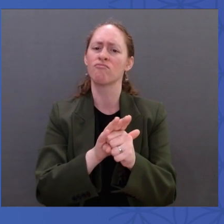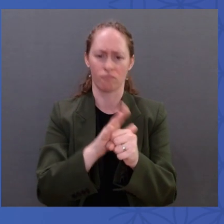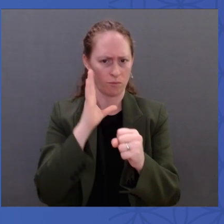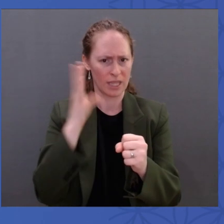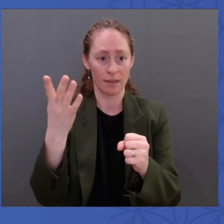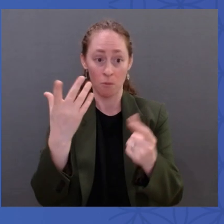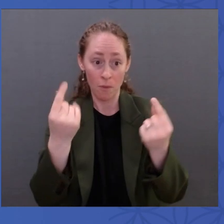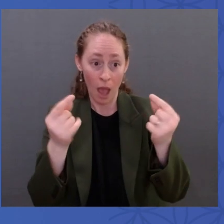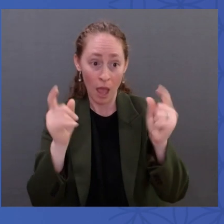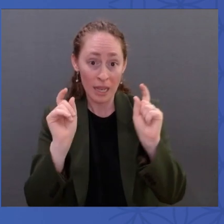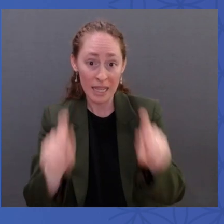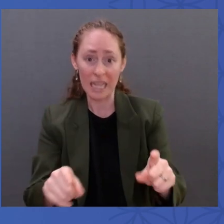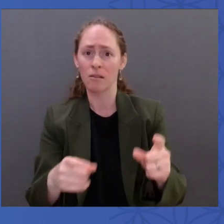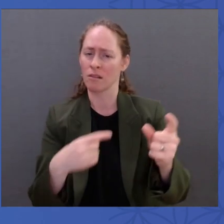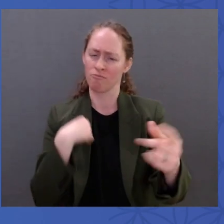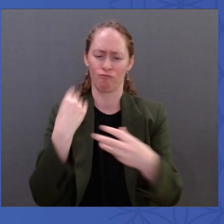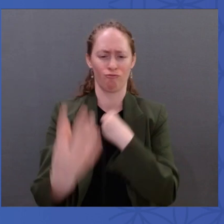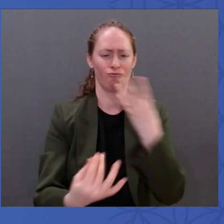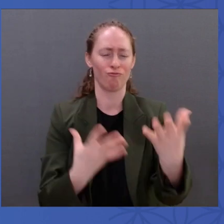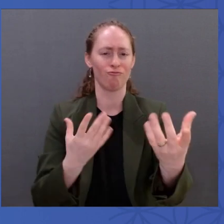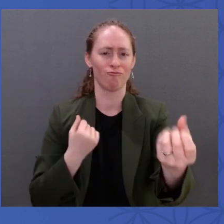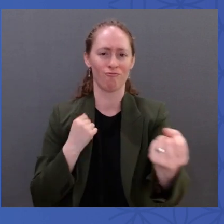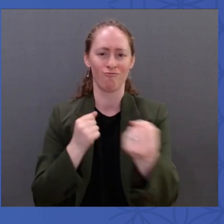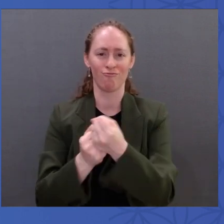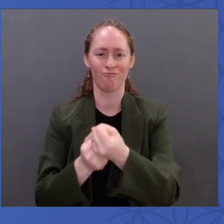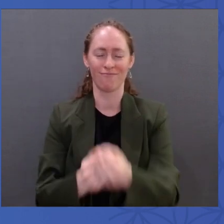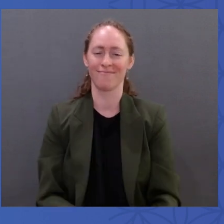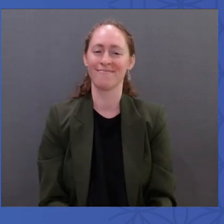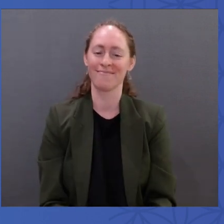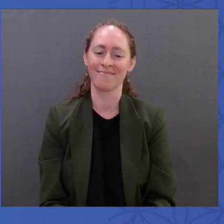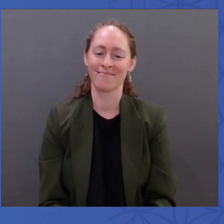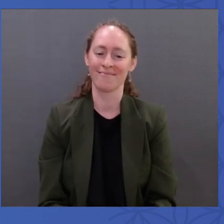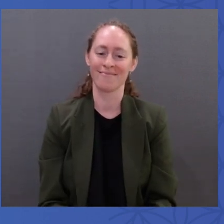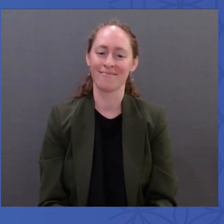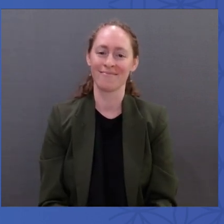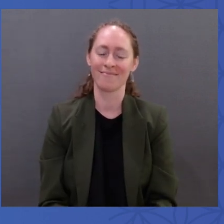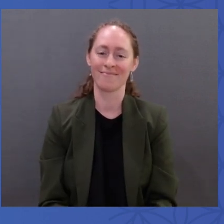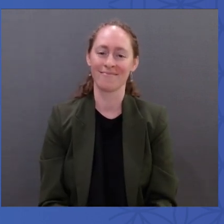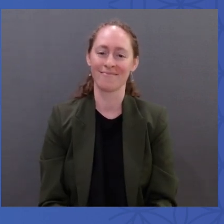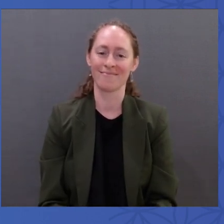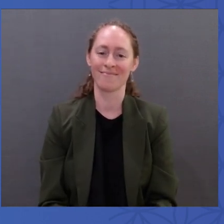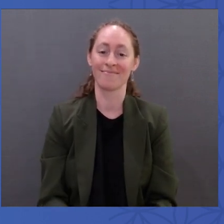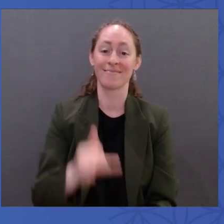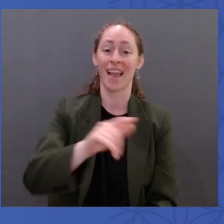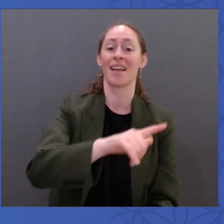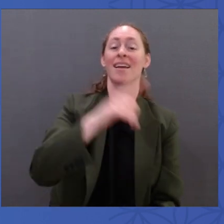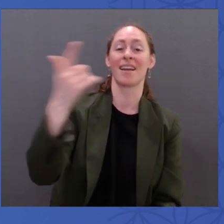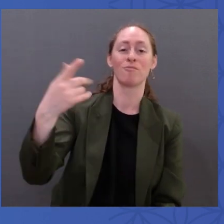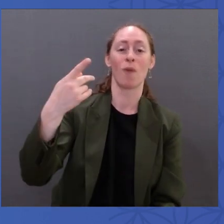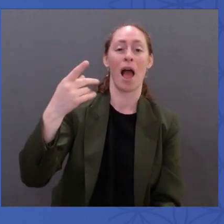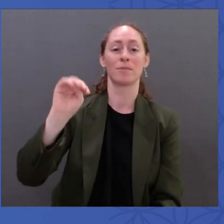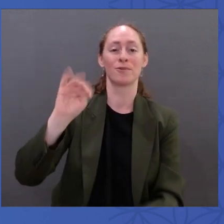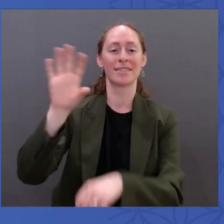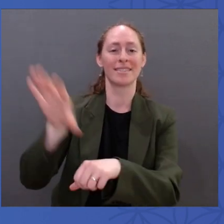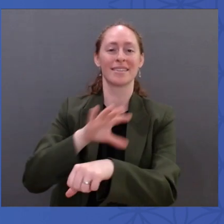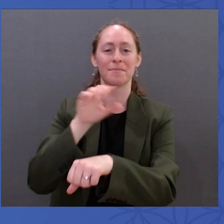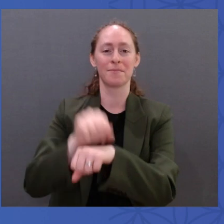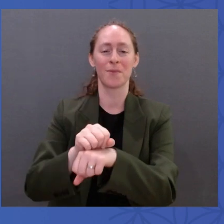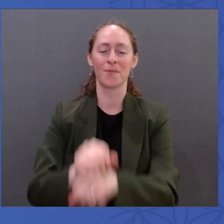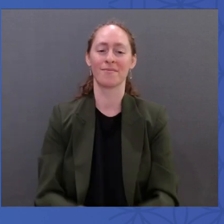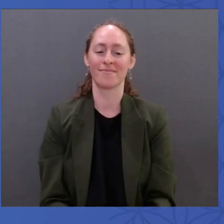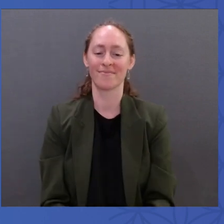The floor is now to the Prime Minister.